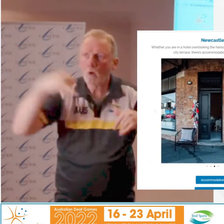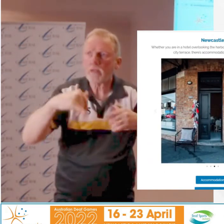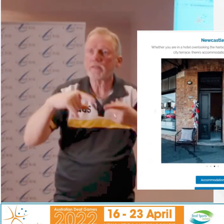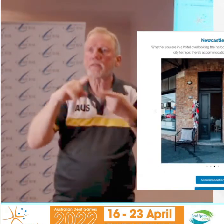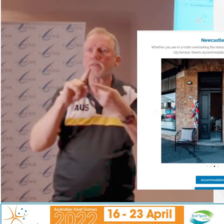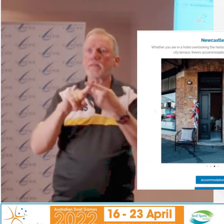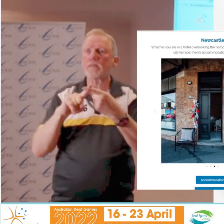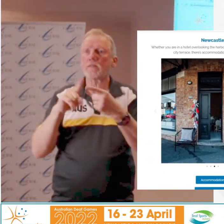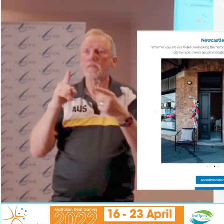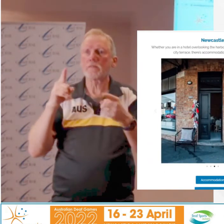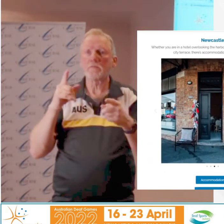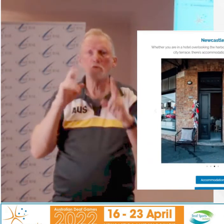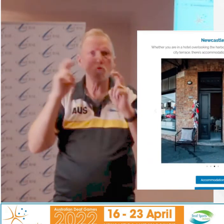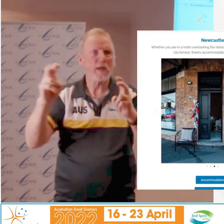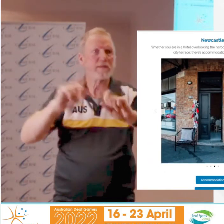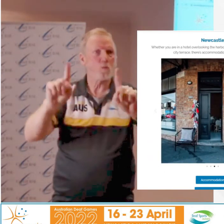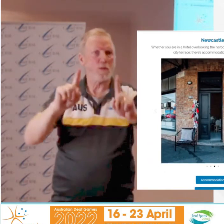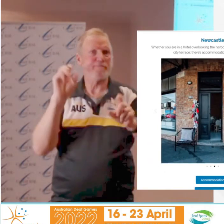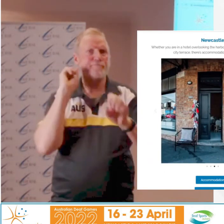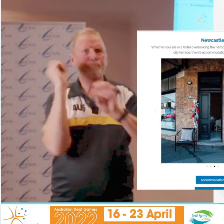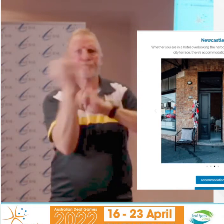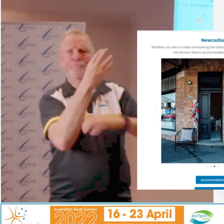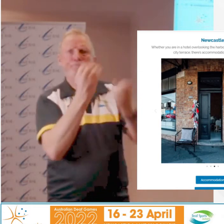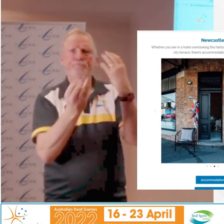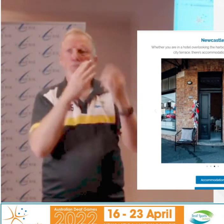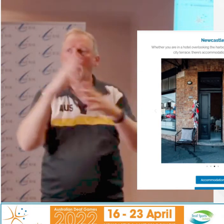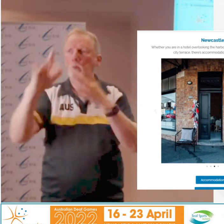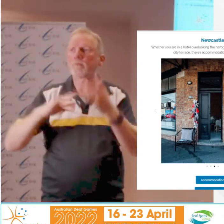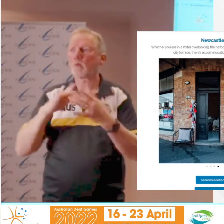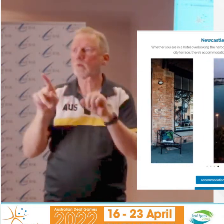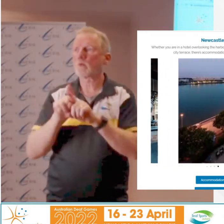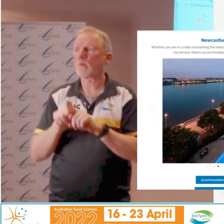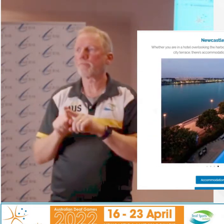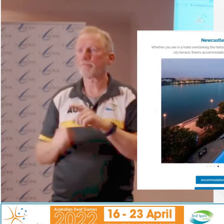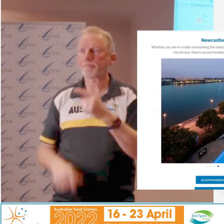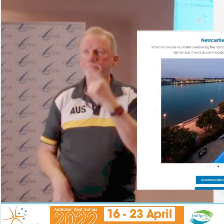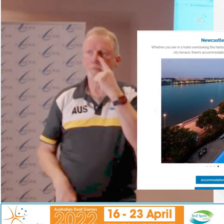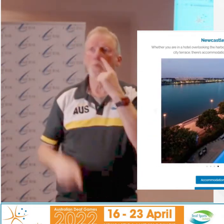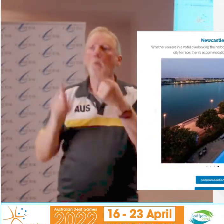and we have a list of the best way to get here using public transport and flying straight into